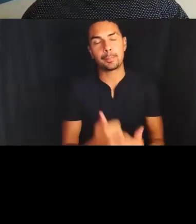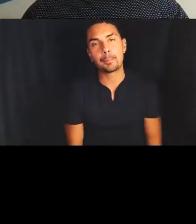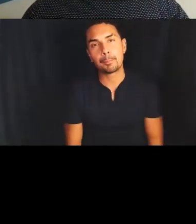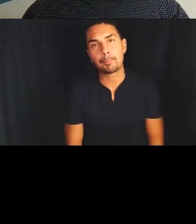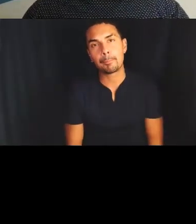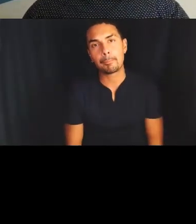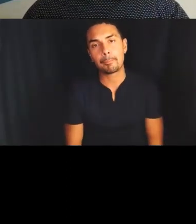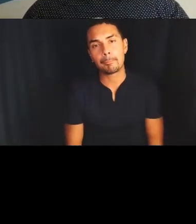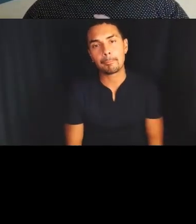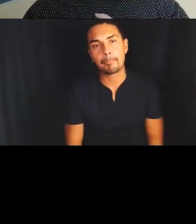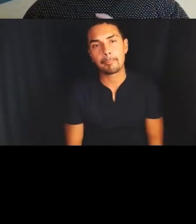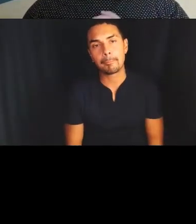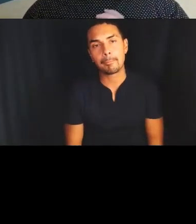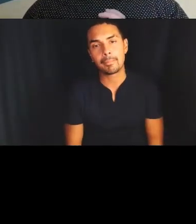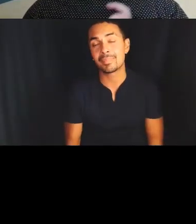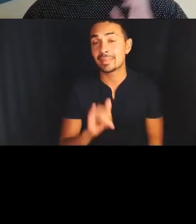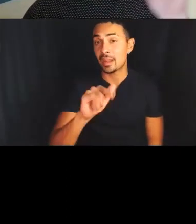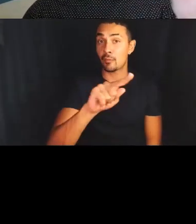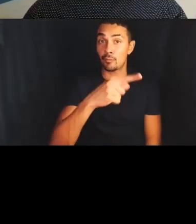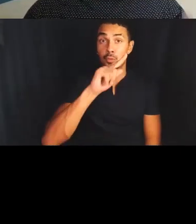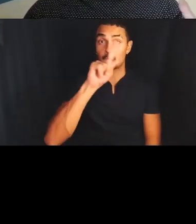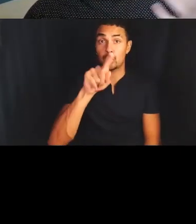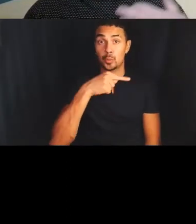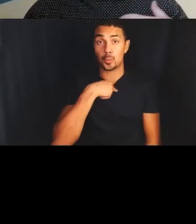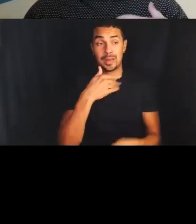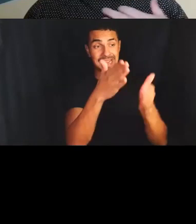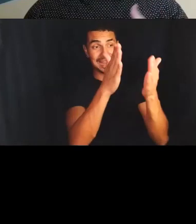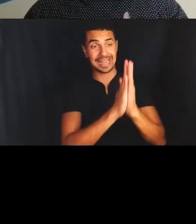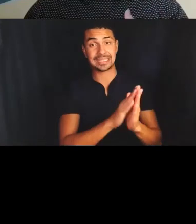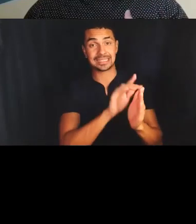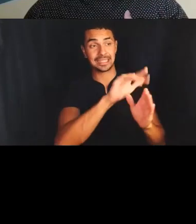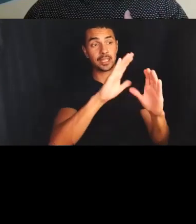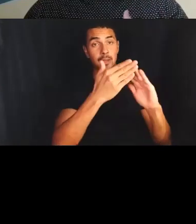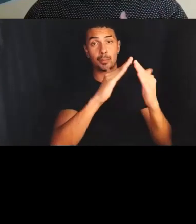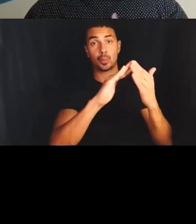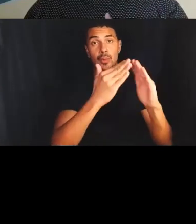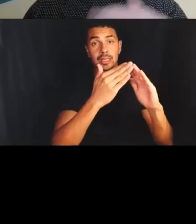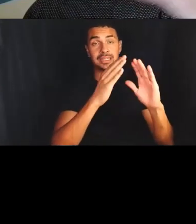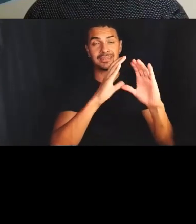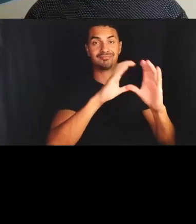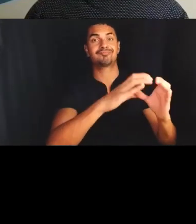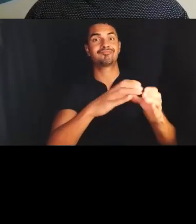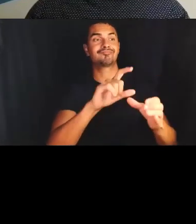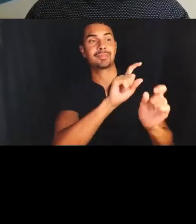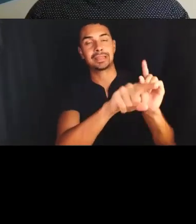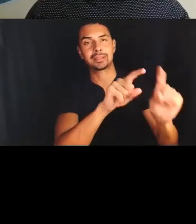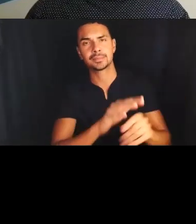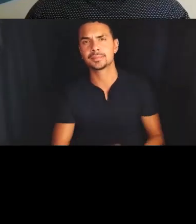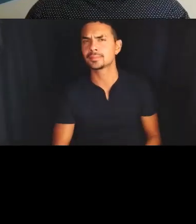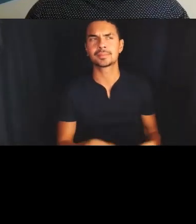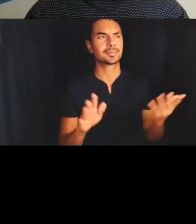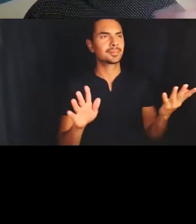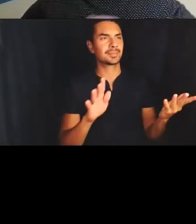One of the first questions we asked in most of the community sessions was where do you go to get support?